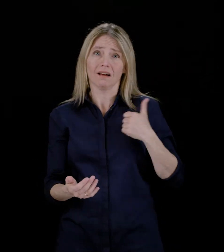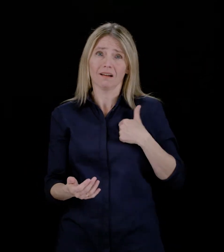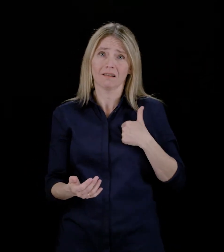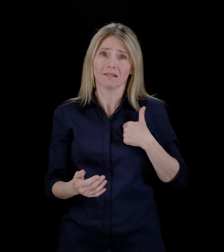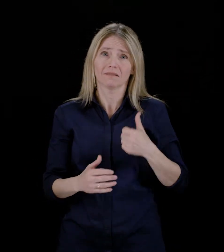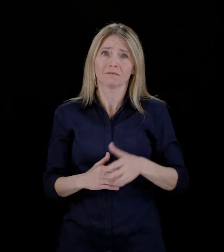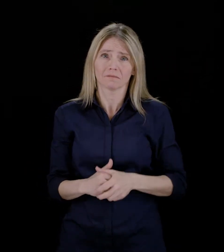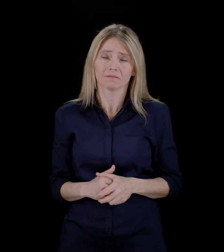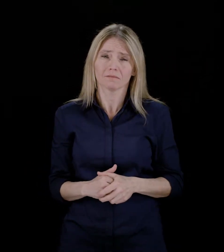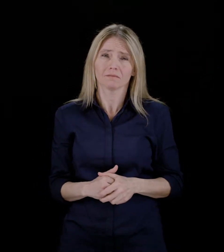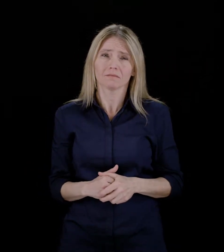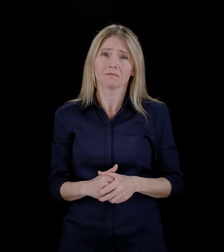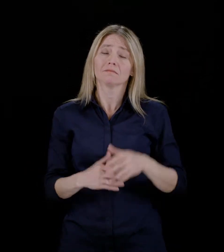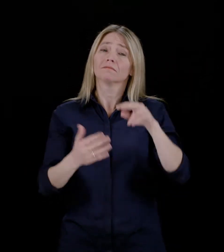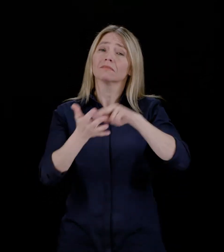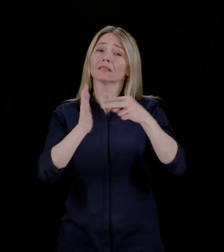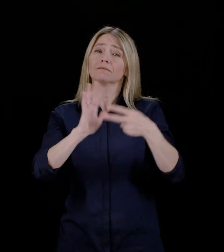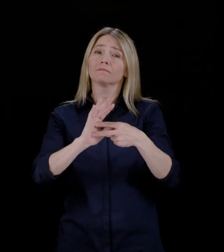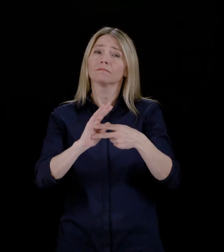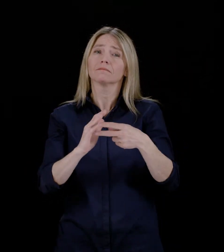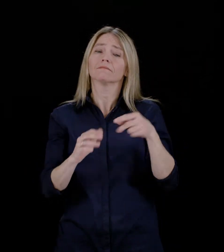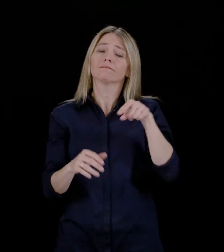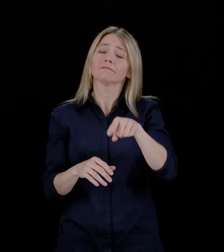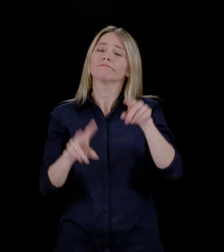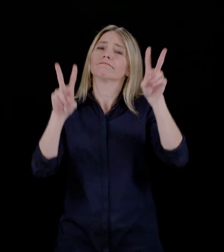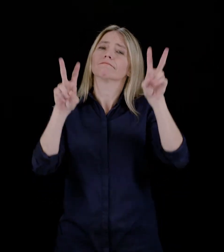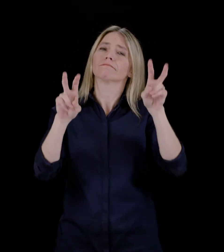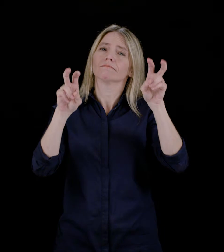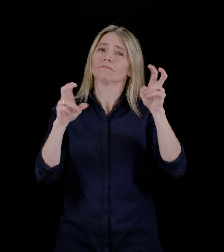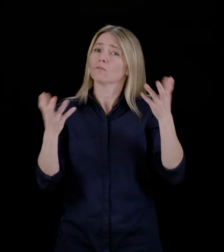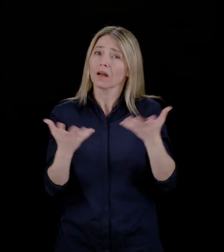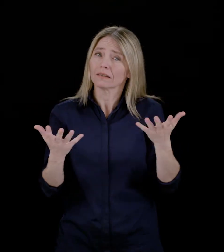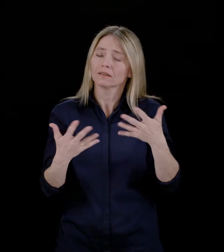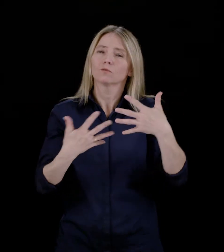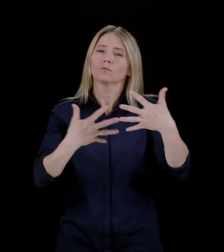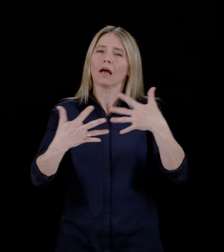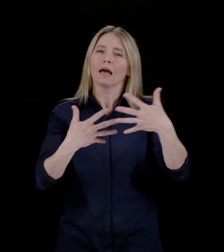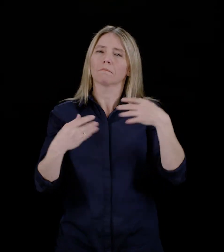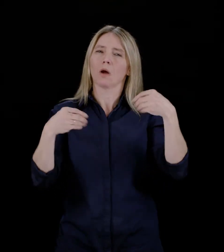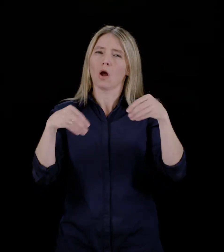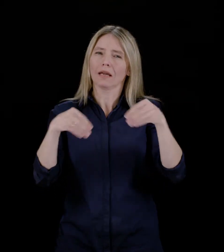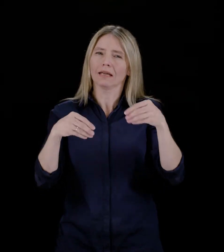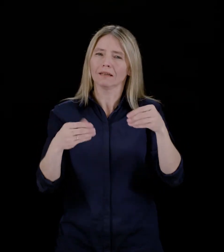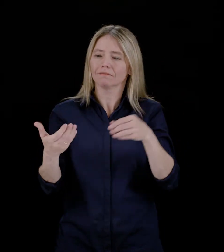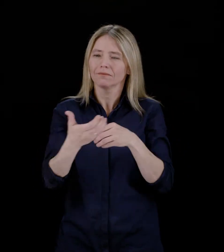to as “grey market devices”—may not comply with Canada’s wireless equipment standards.